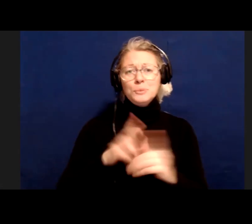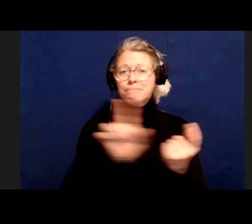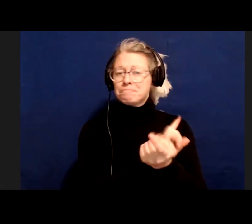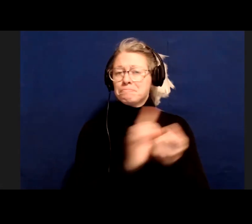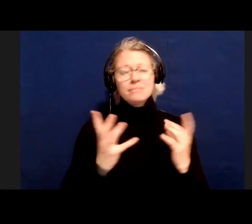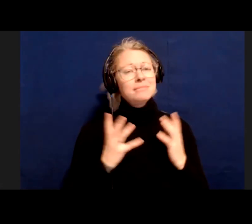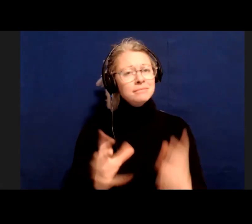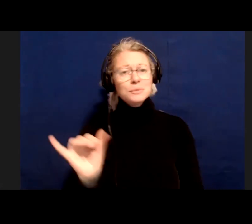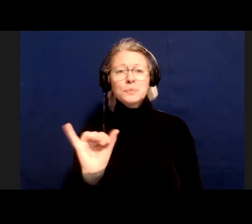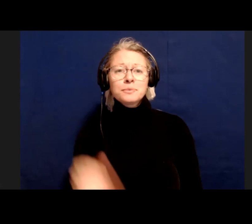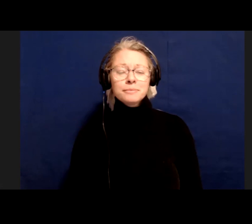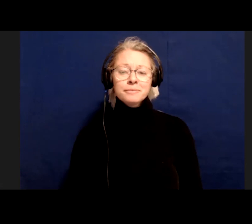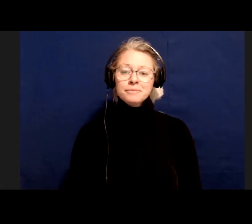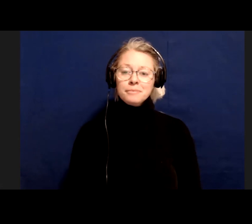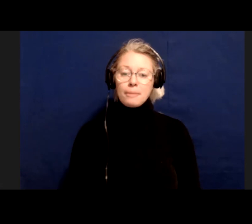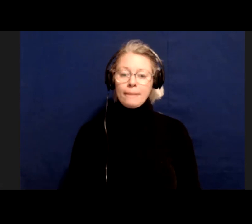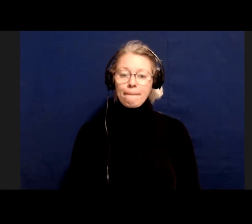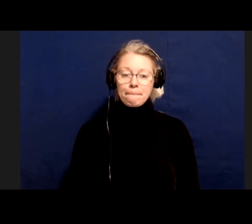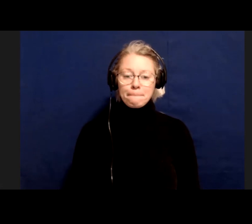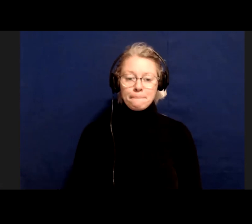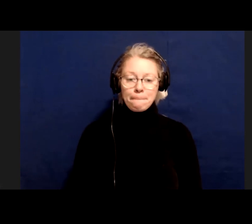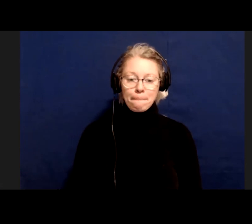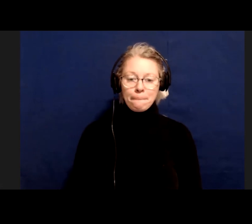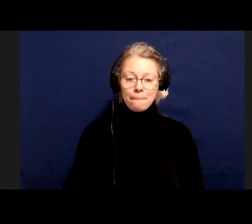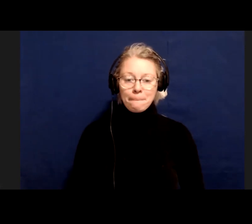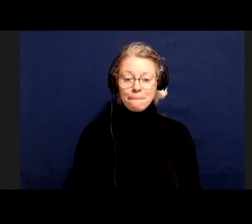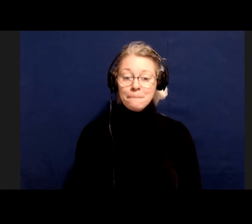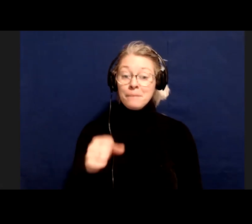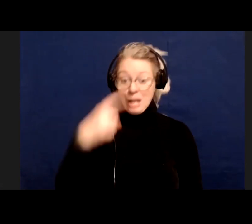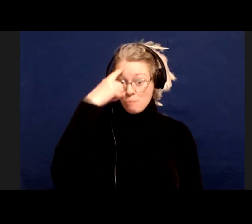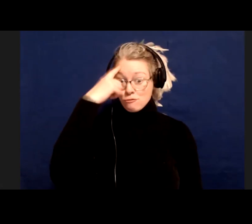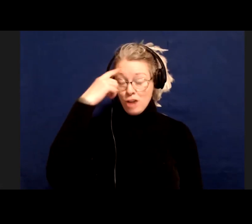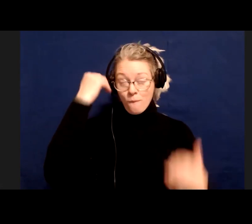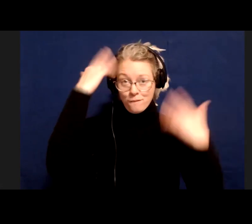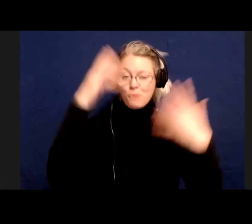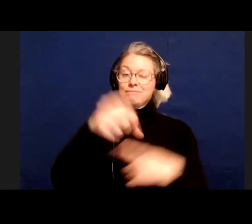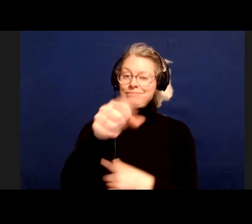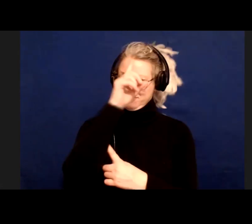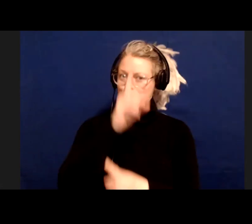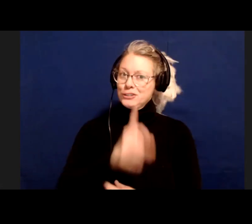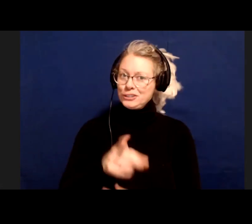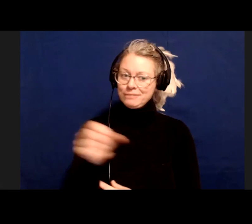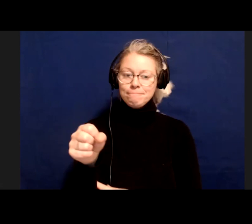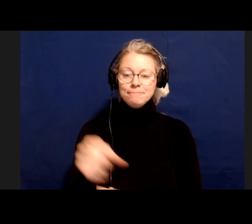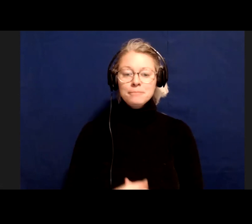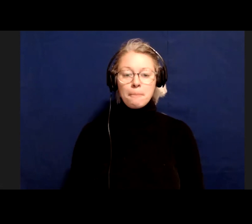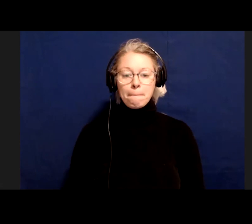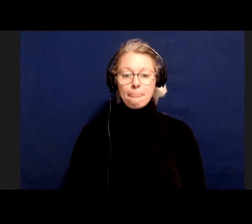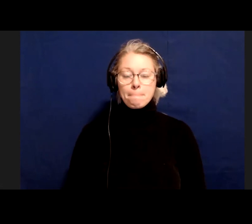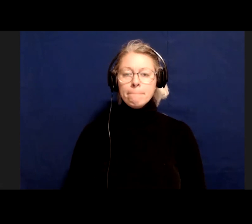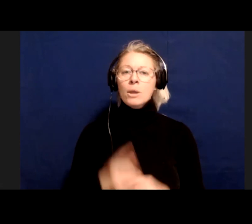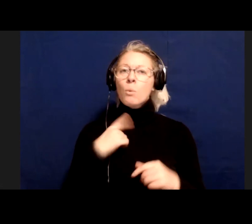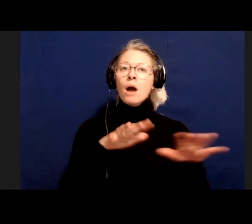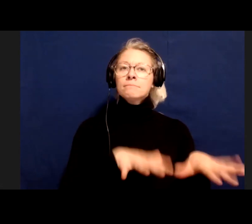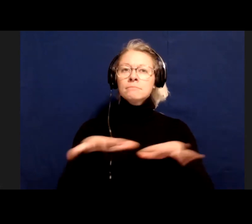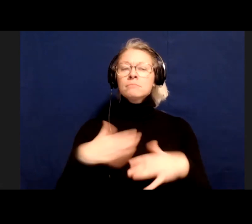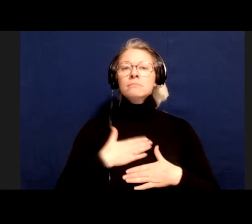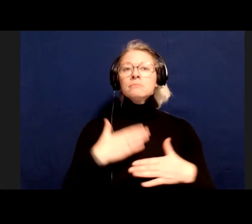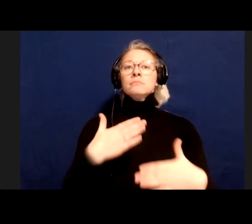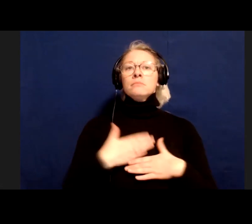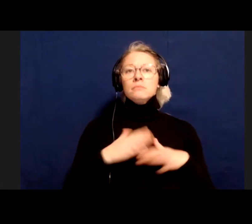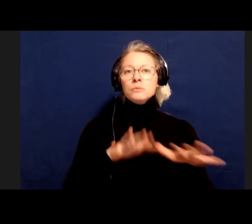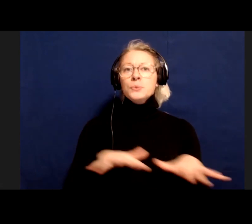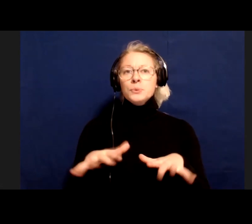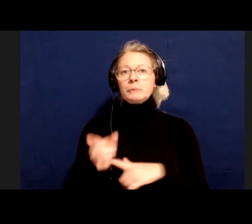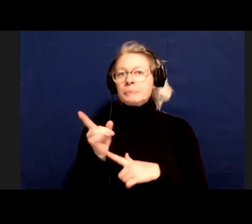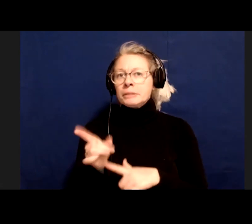I hear you, brain overload, for sure. While we just take a breath and see if anyone has